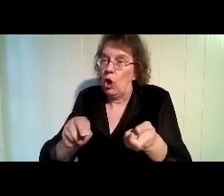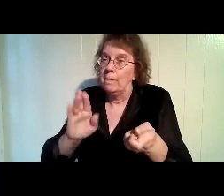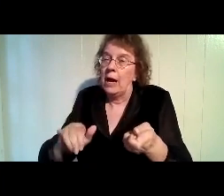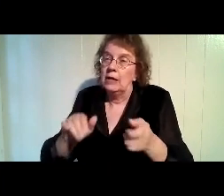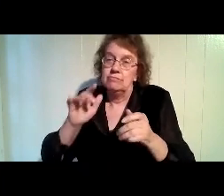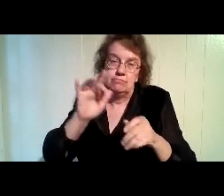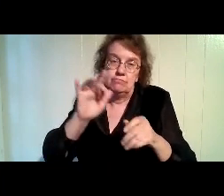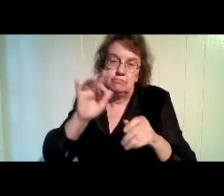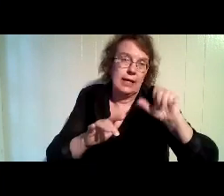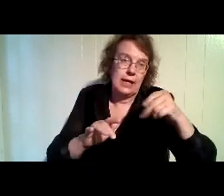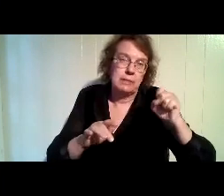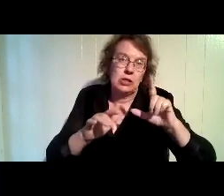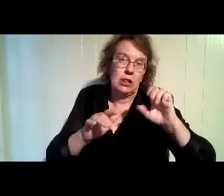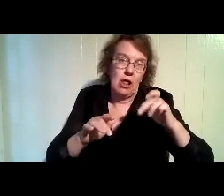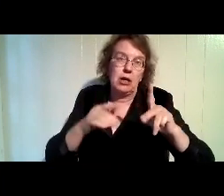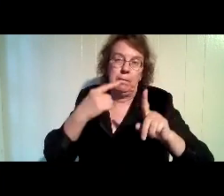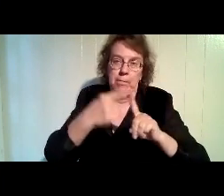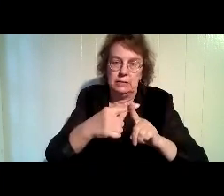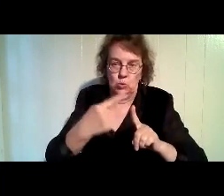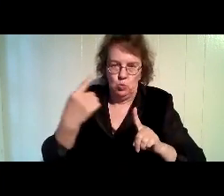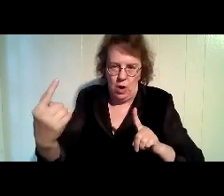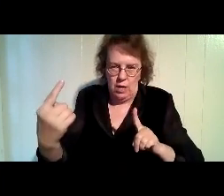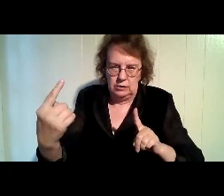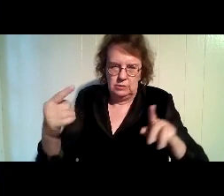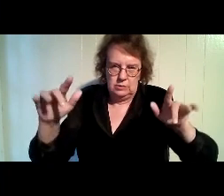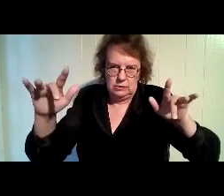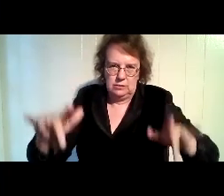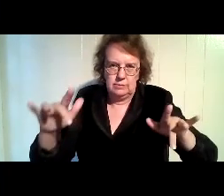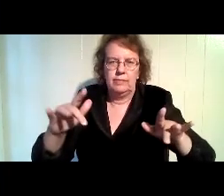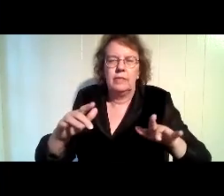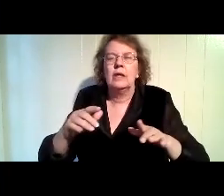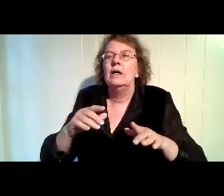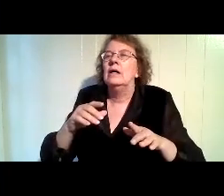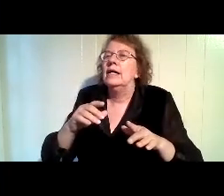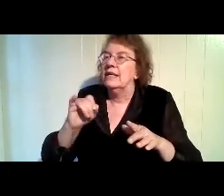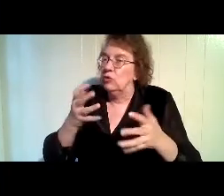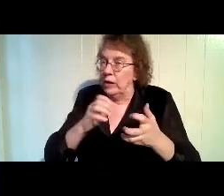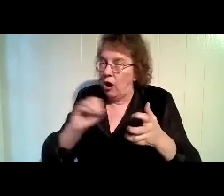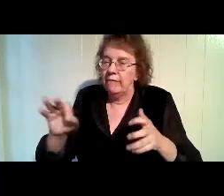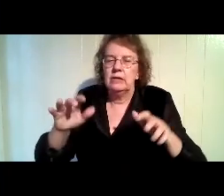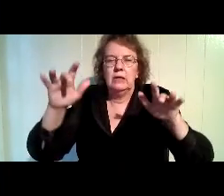plus one. To turn it off, press caps lock plus one twice. To exiting narrator.